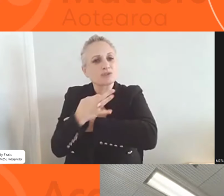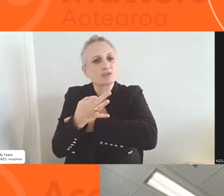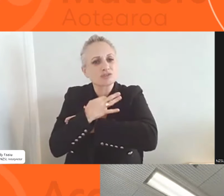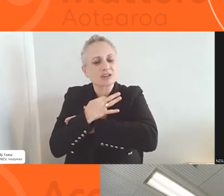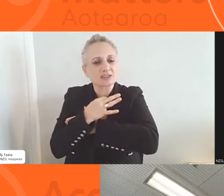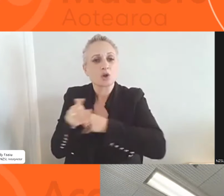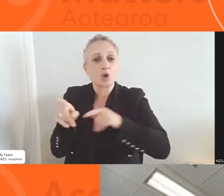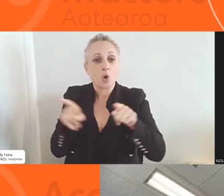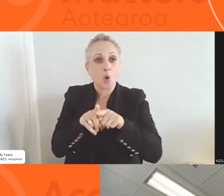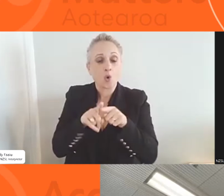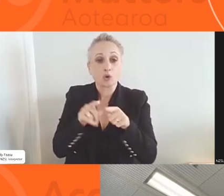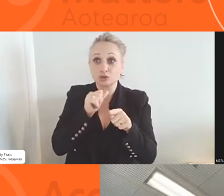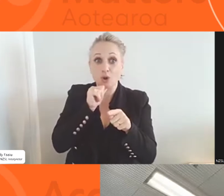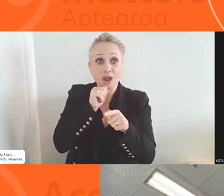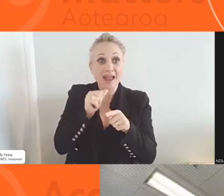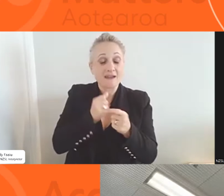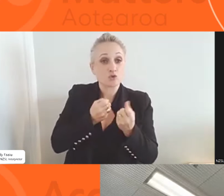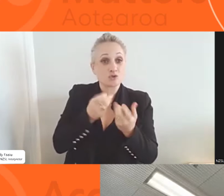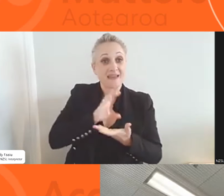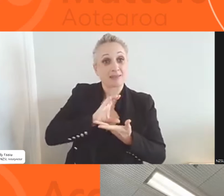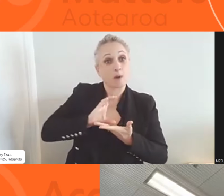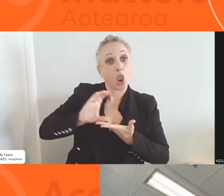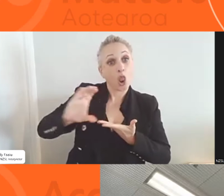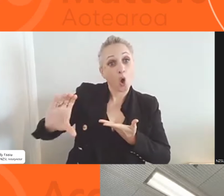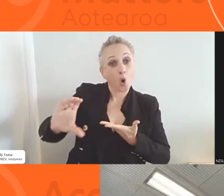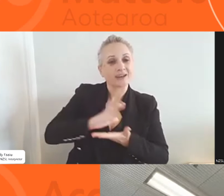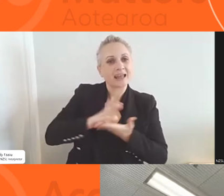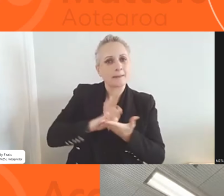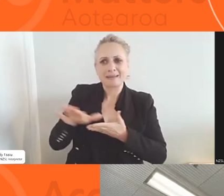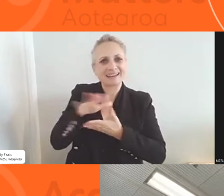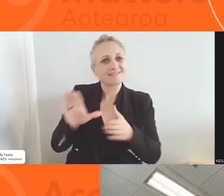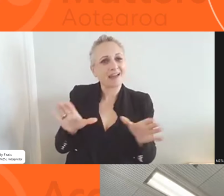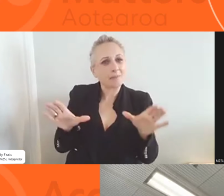own it as a family, as family groups and be able to gain autonomy and